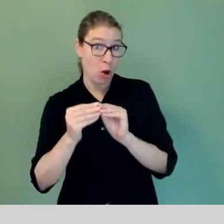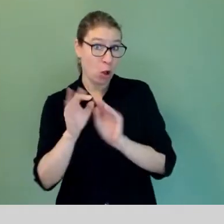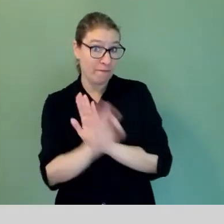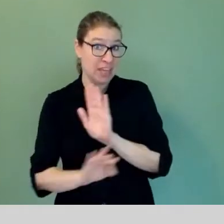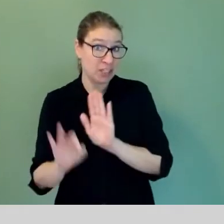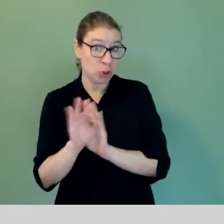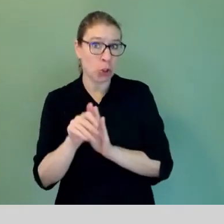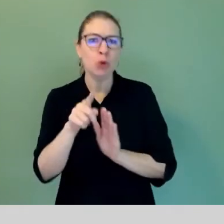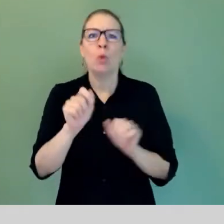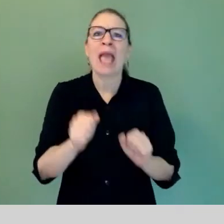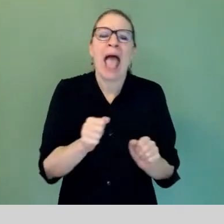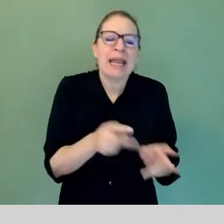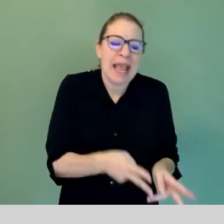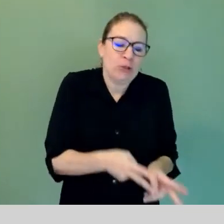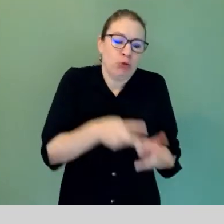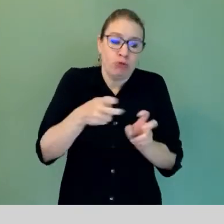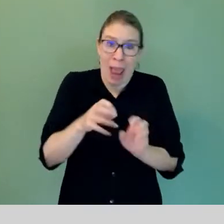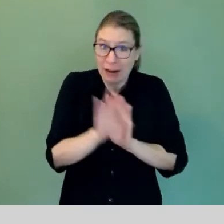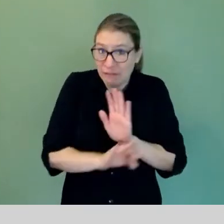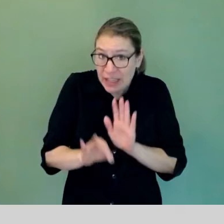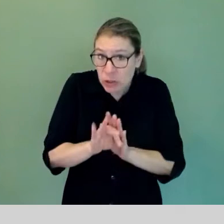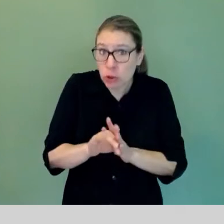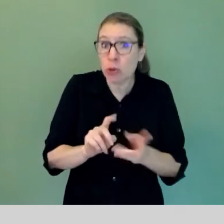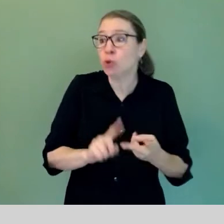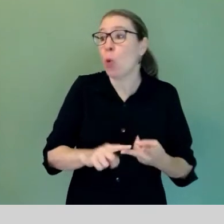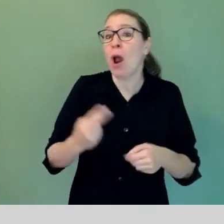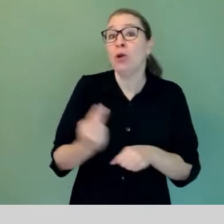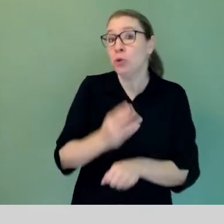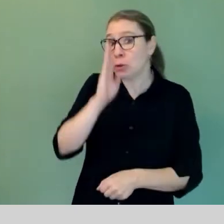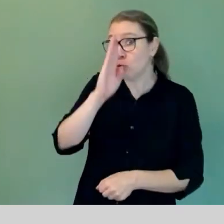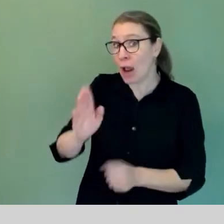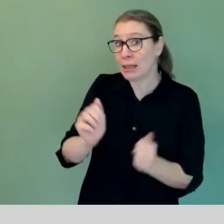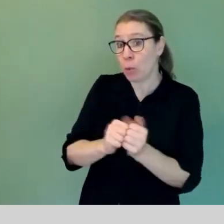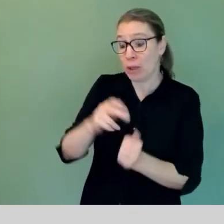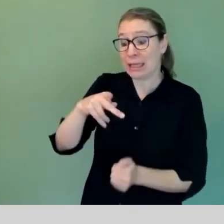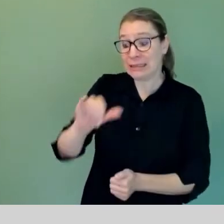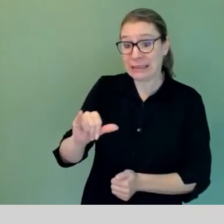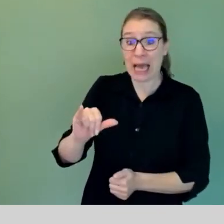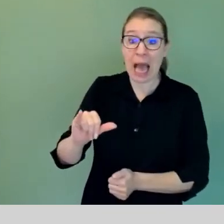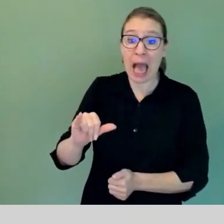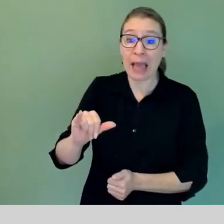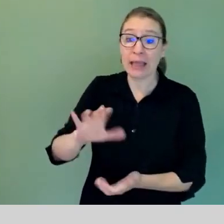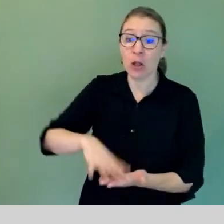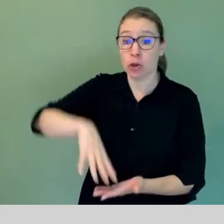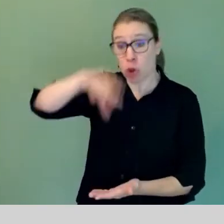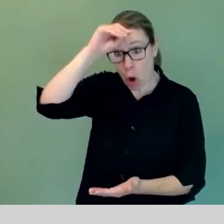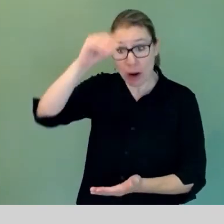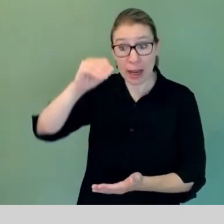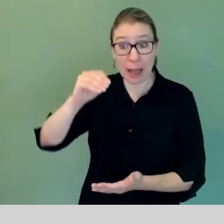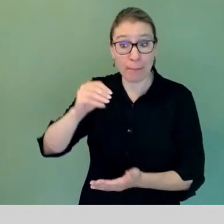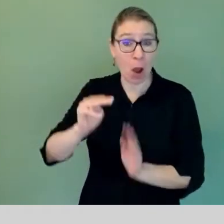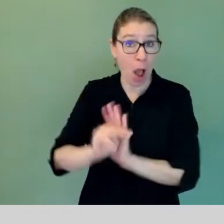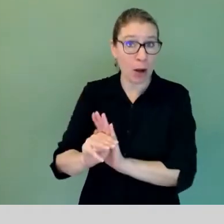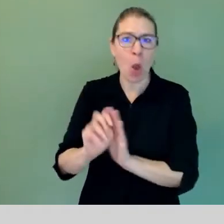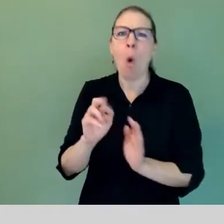You can extract features. You can either use them directly with a Scikit-learn model, or you can just extract them and use them